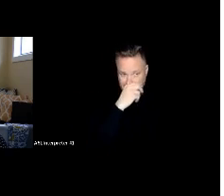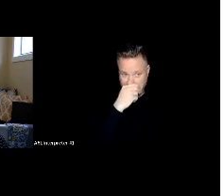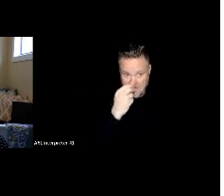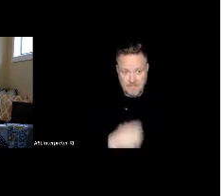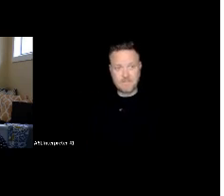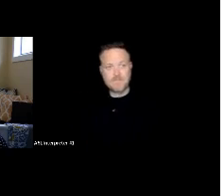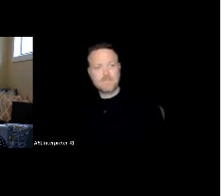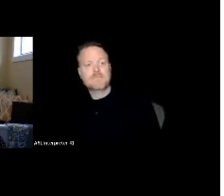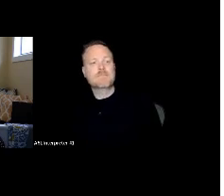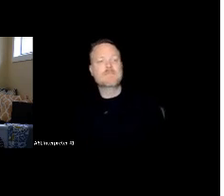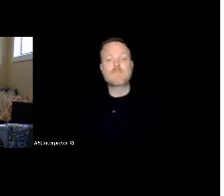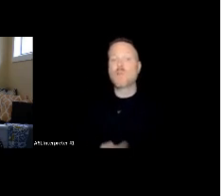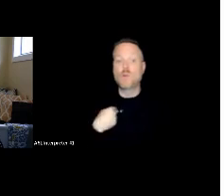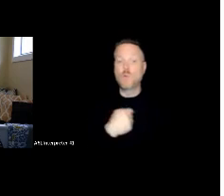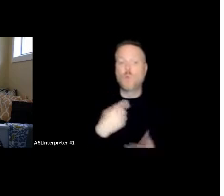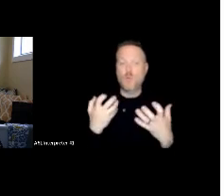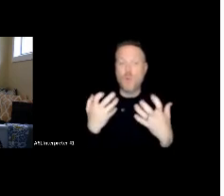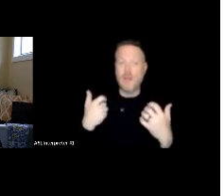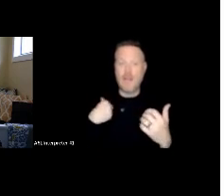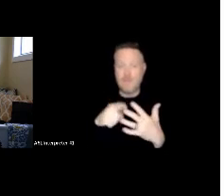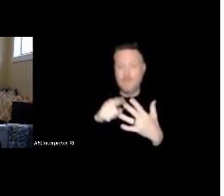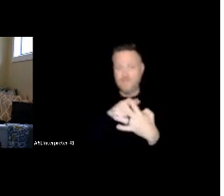What we want to have is all of these four teams working together,